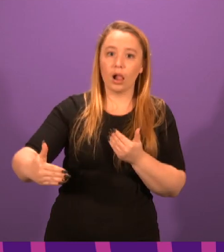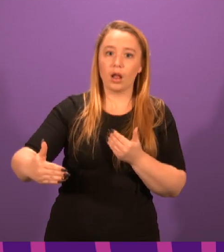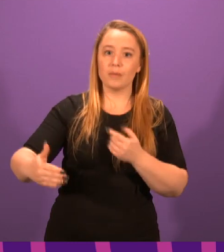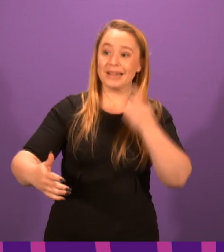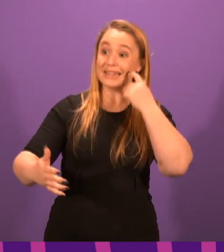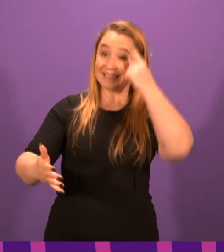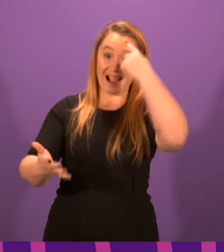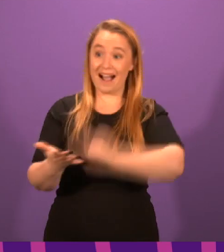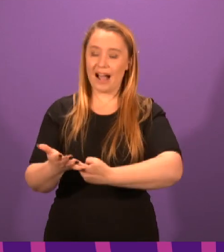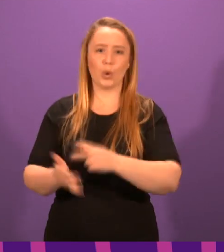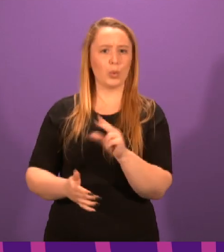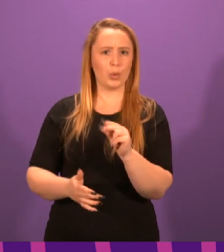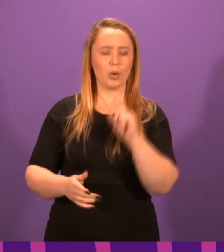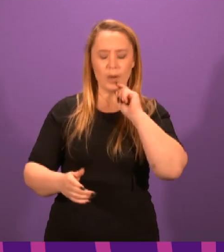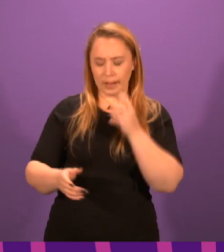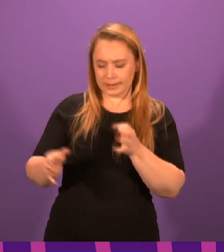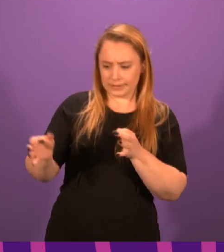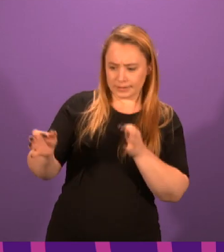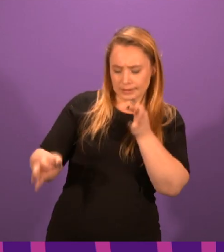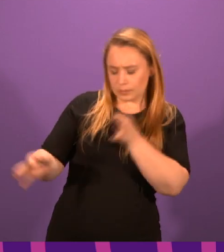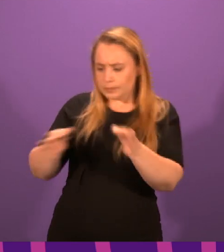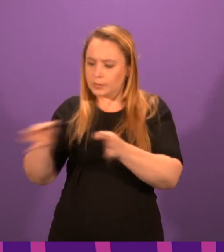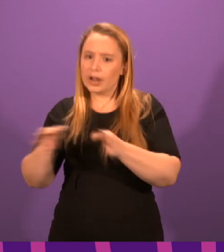taken lightly, and they will be taken with the medical directors and others